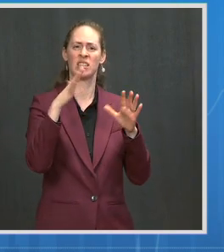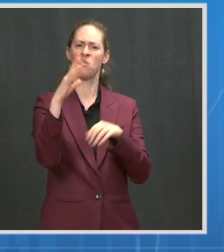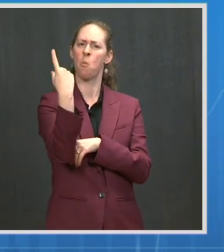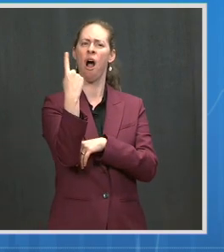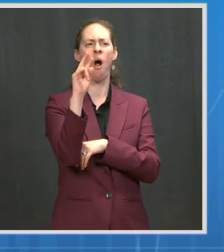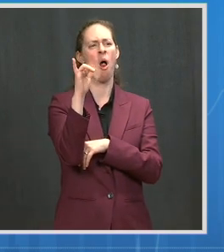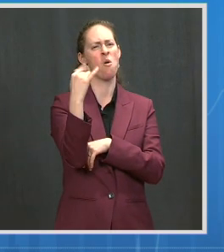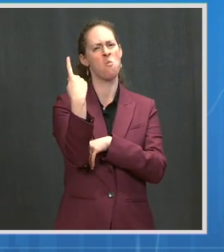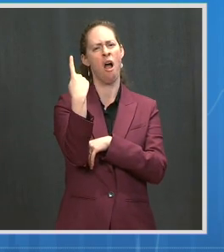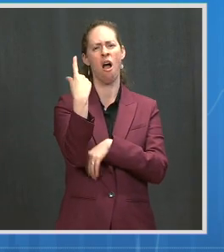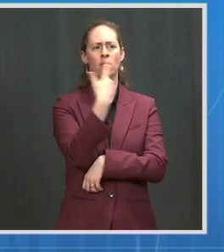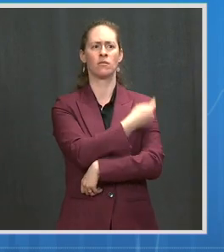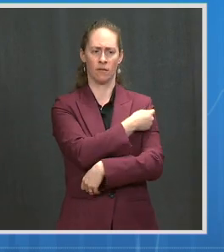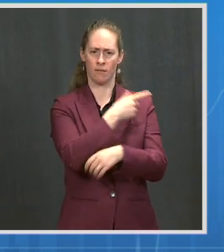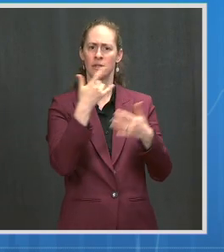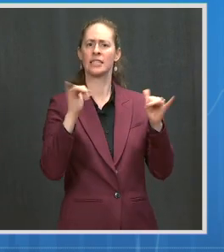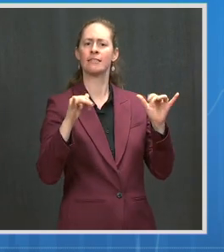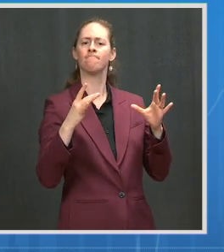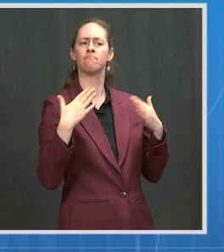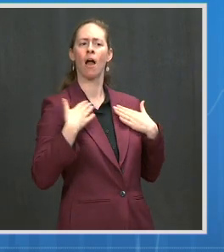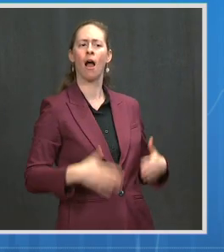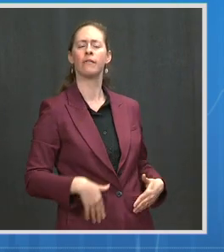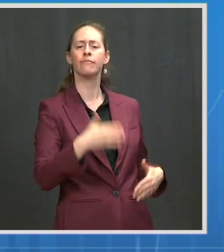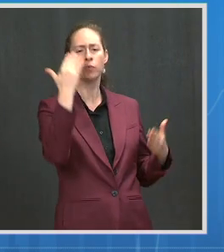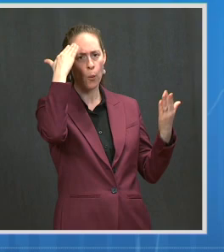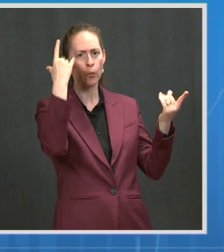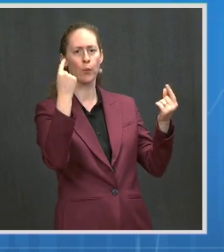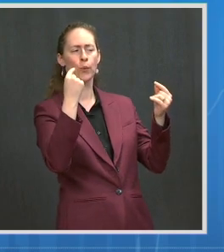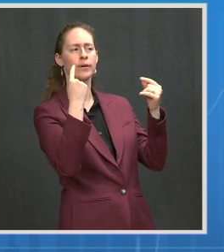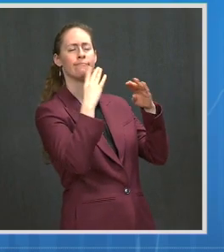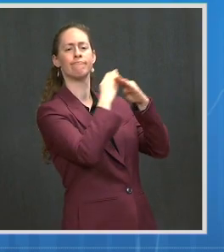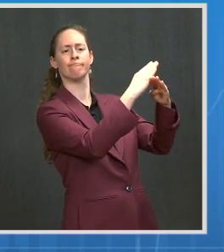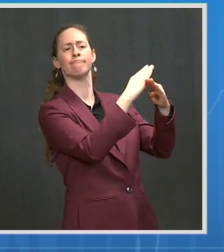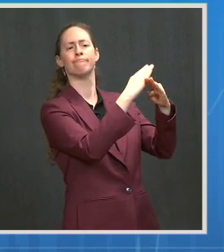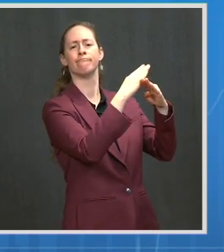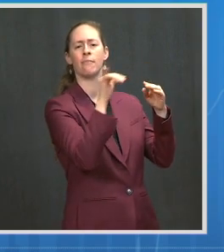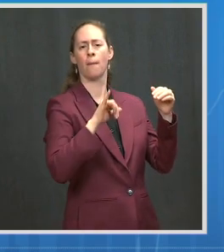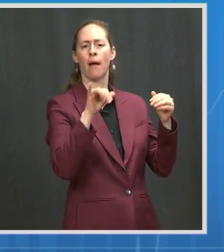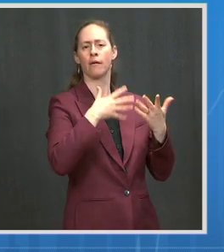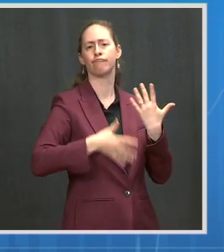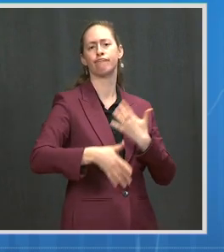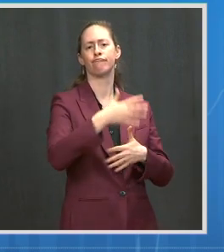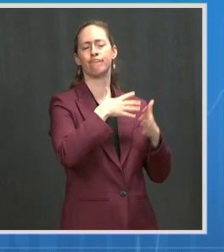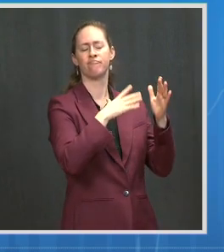of the capability to protect against infection and certainly against serious disease.